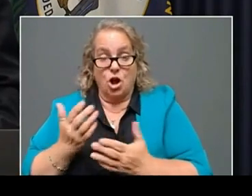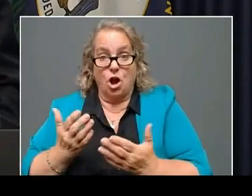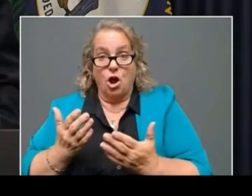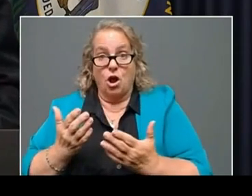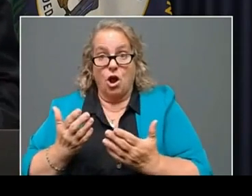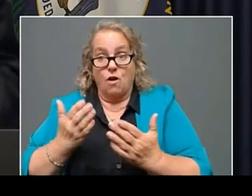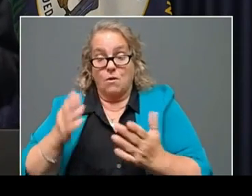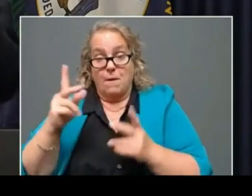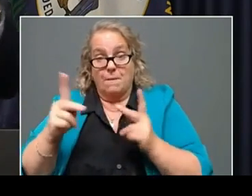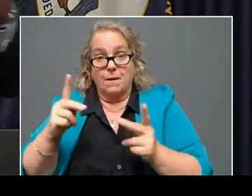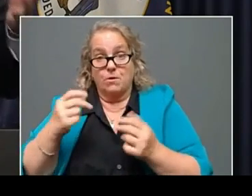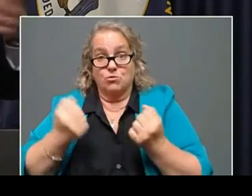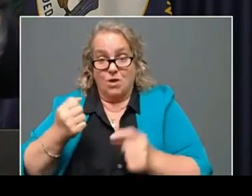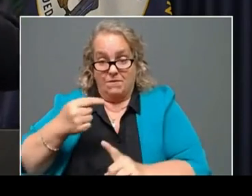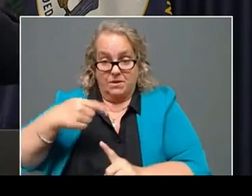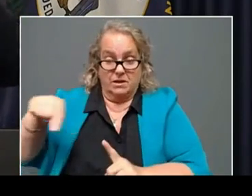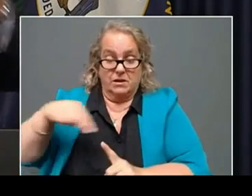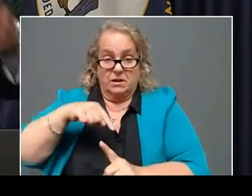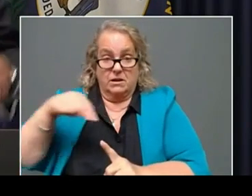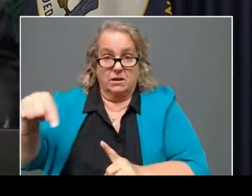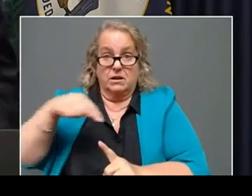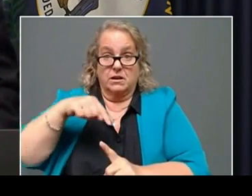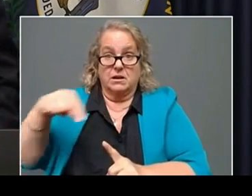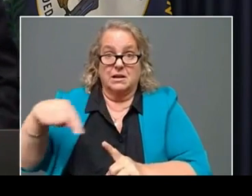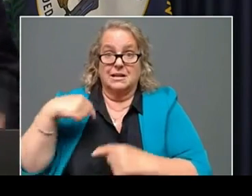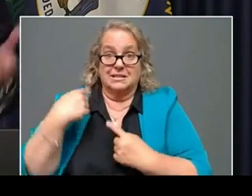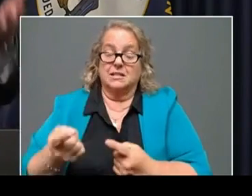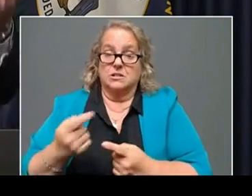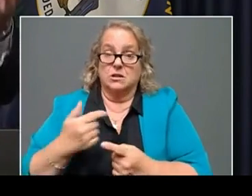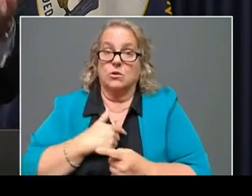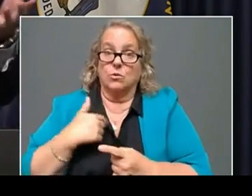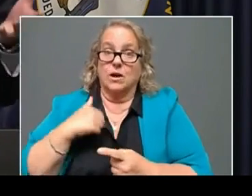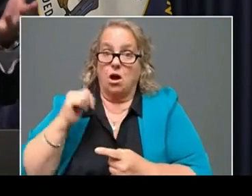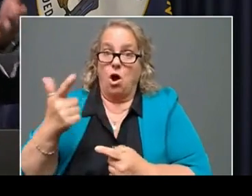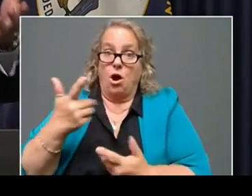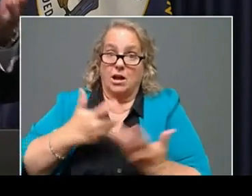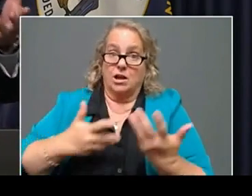back and forth. Since obviously we we all interact. Uh they just they just